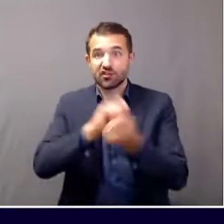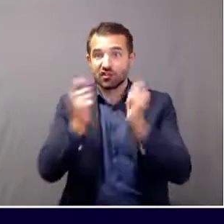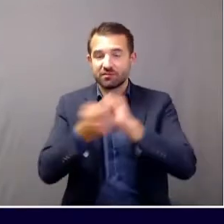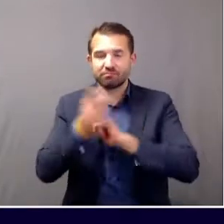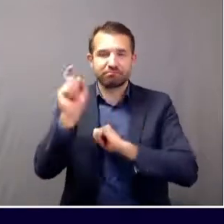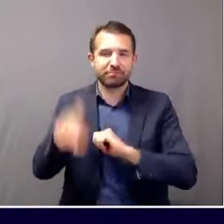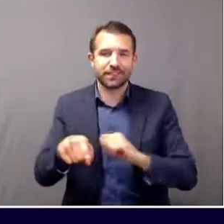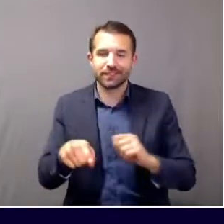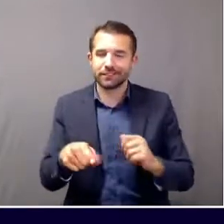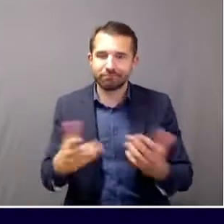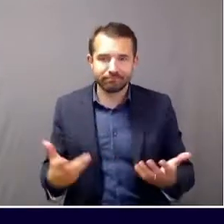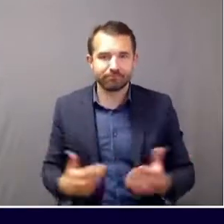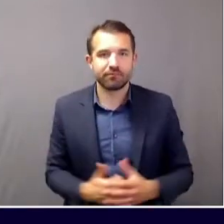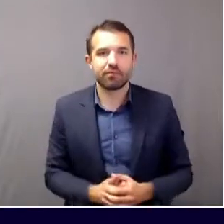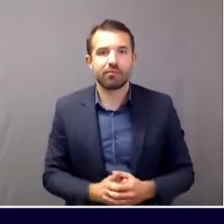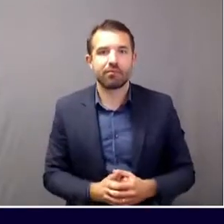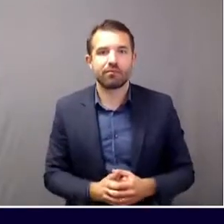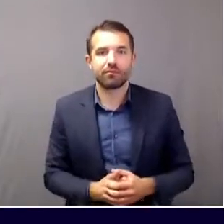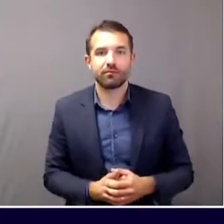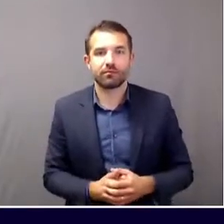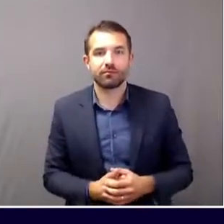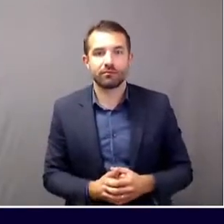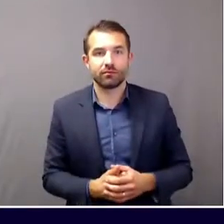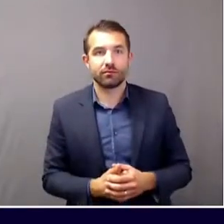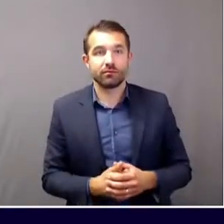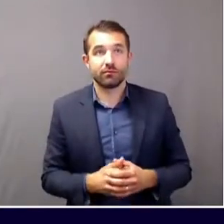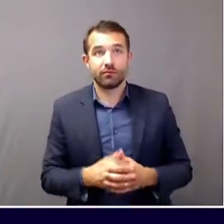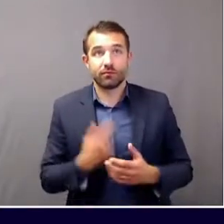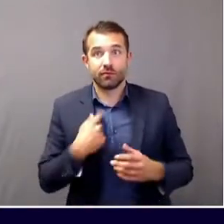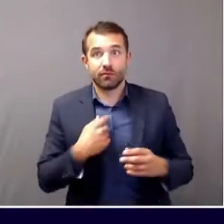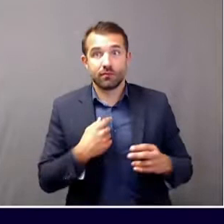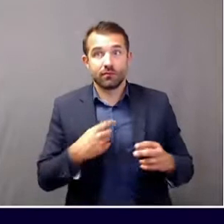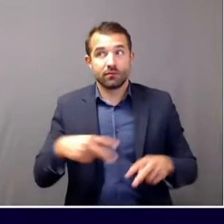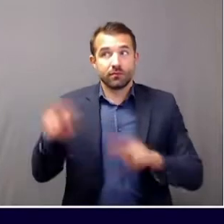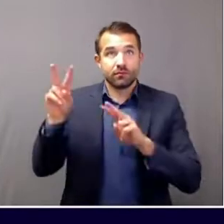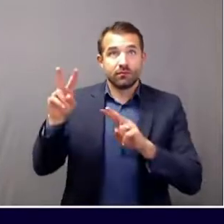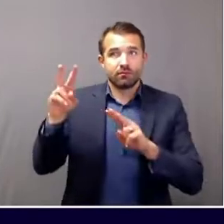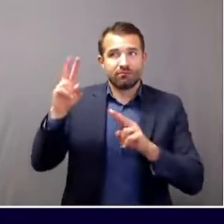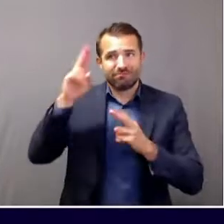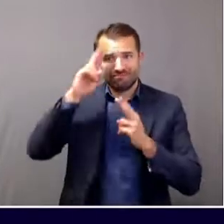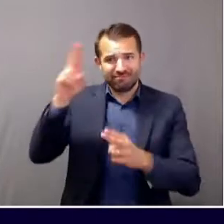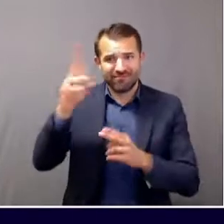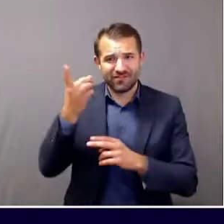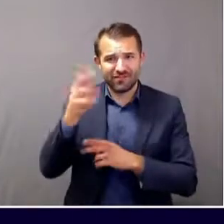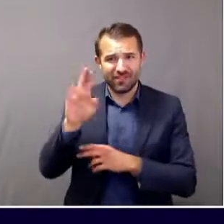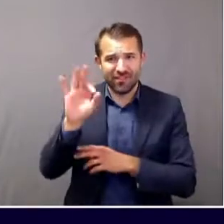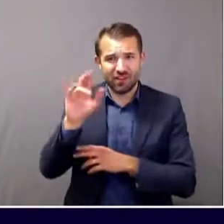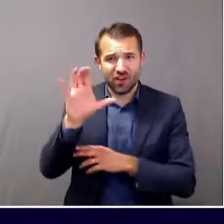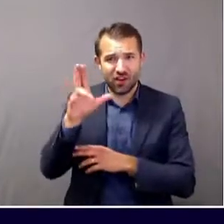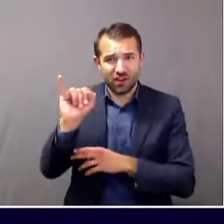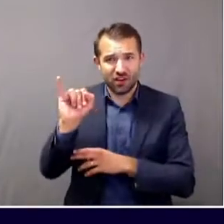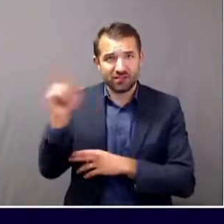and again to hear someone of the stature of doctor found G.